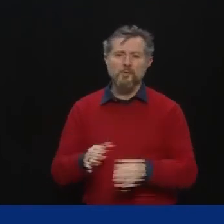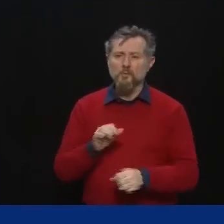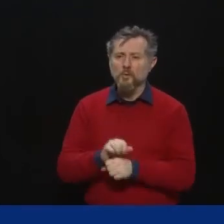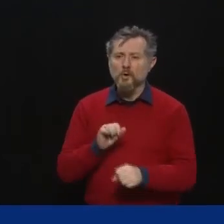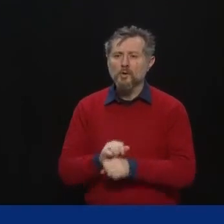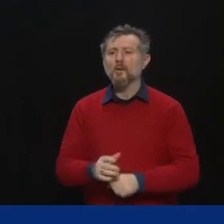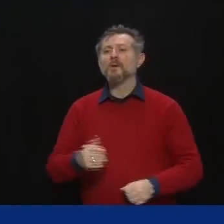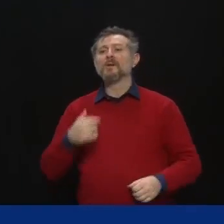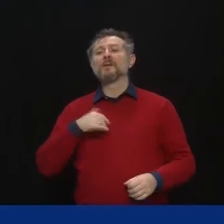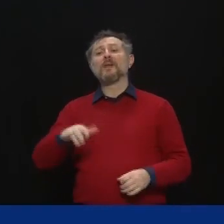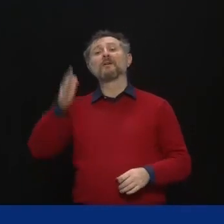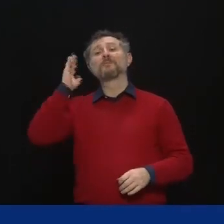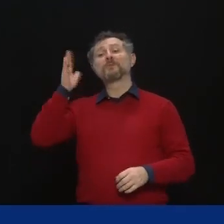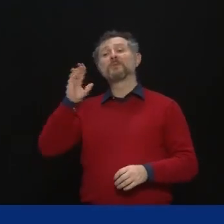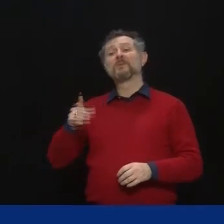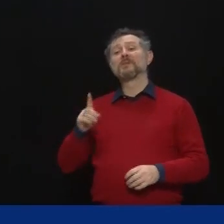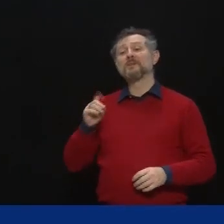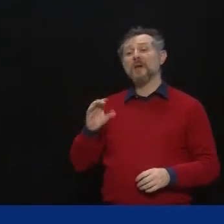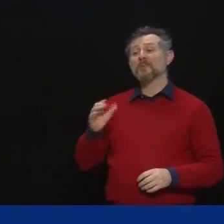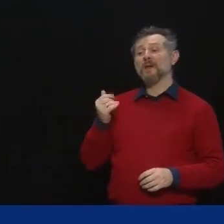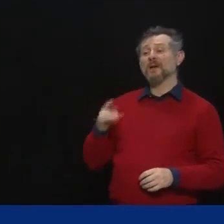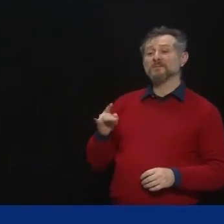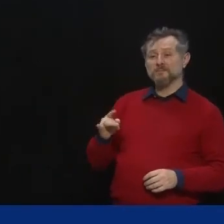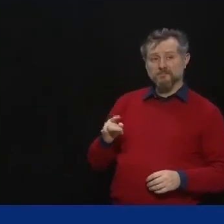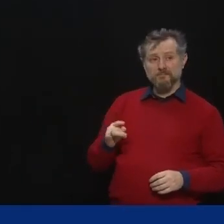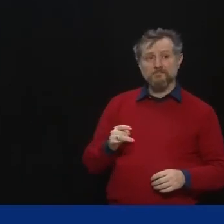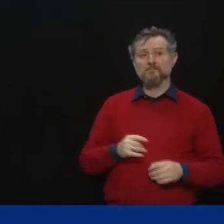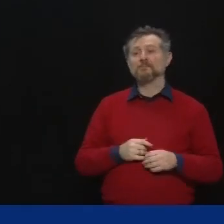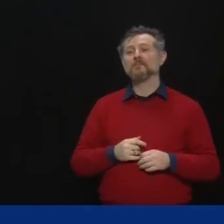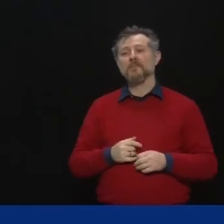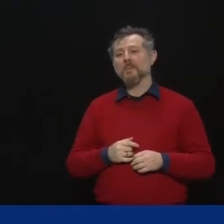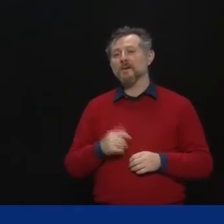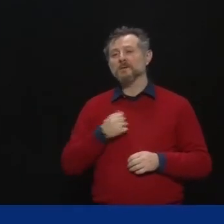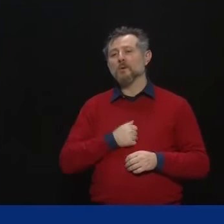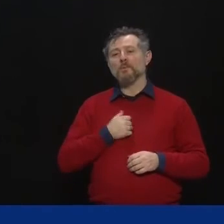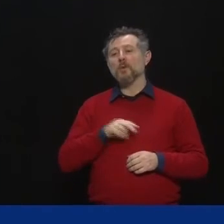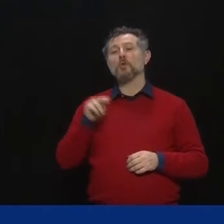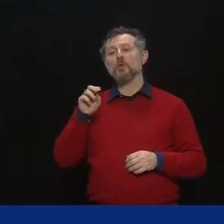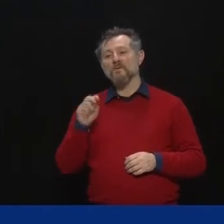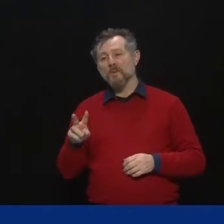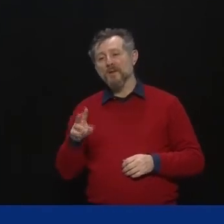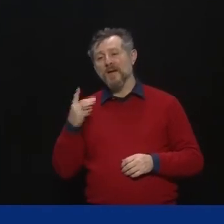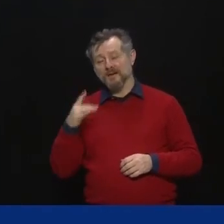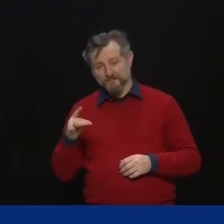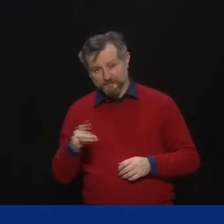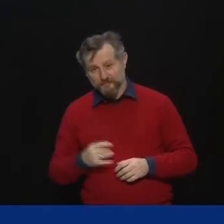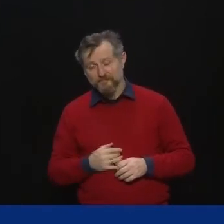WANT TO GET PEOPLE BACK INTO OFFICES SPECIFICALLY IN MANHATTAN.